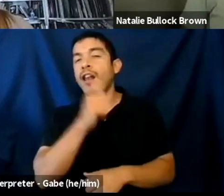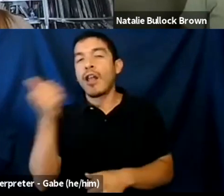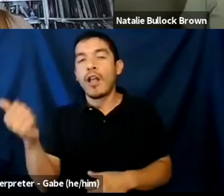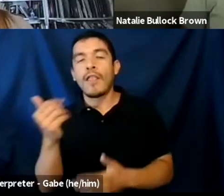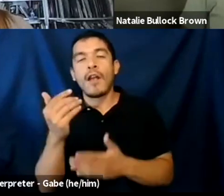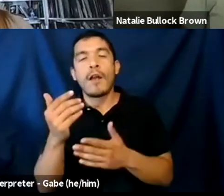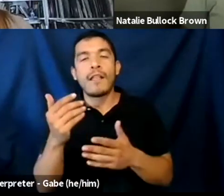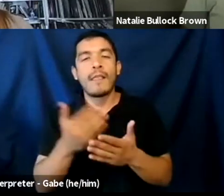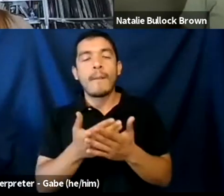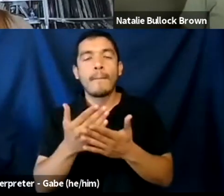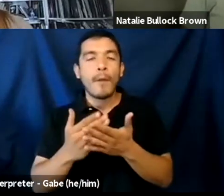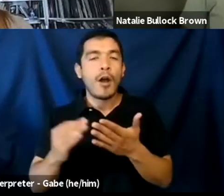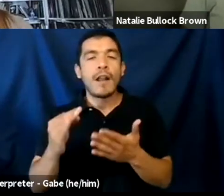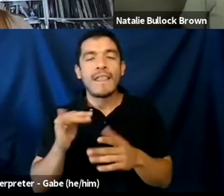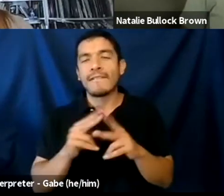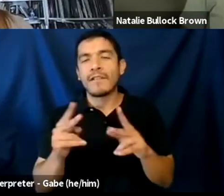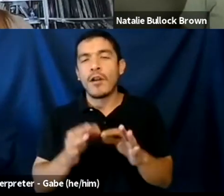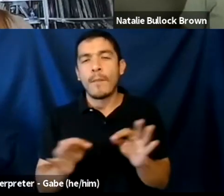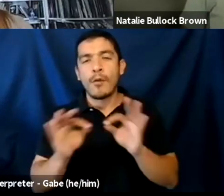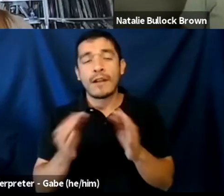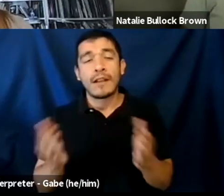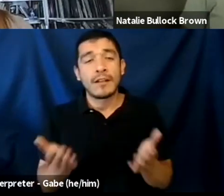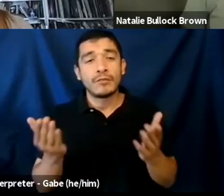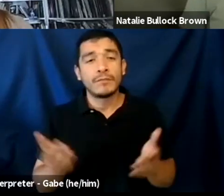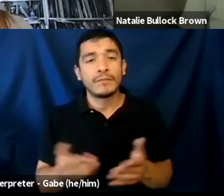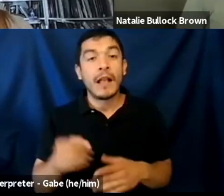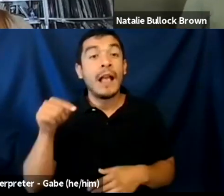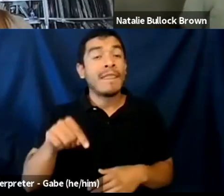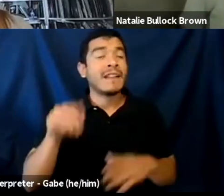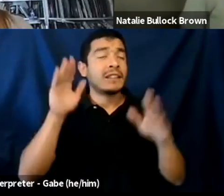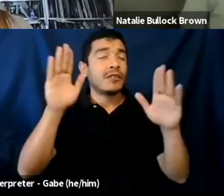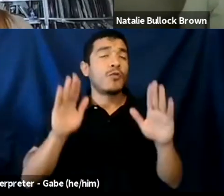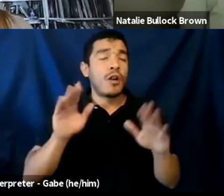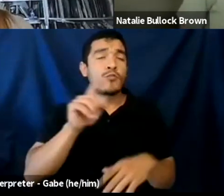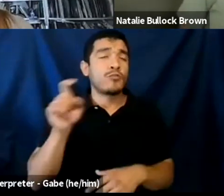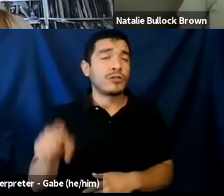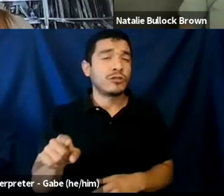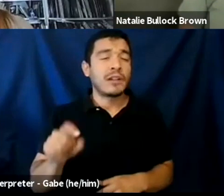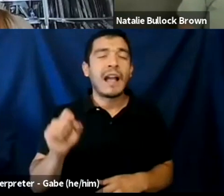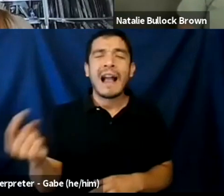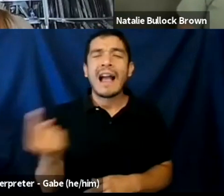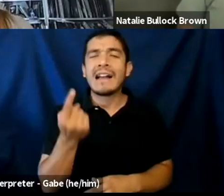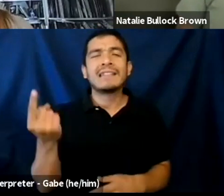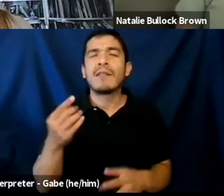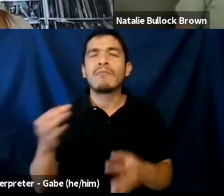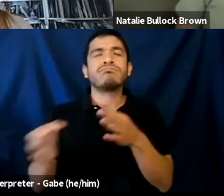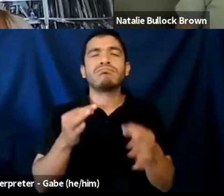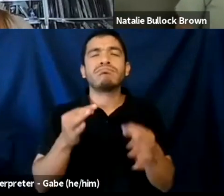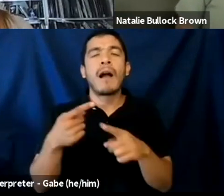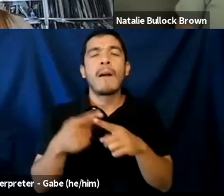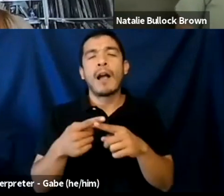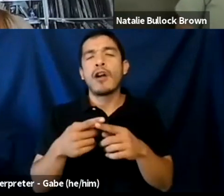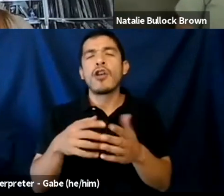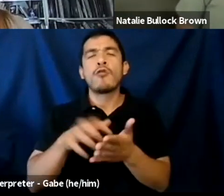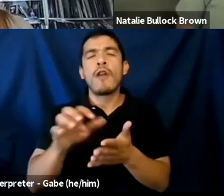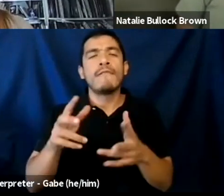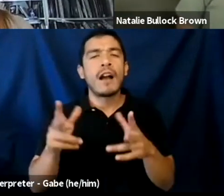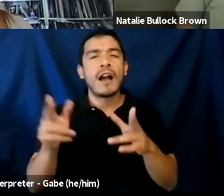that's very important here. This is a great question. Can someone speak about the rough cut screening and how this unique event,